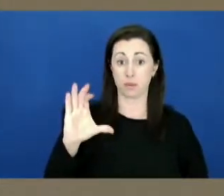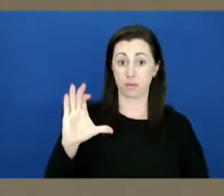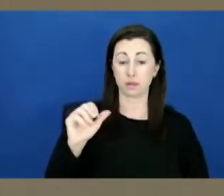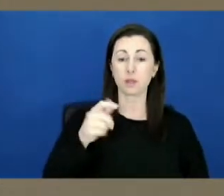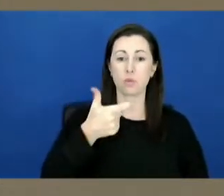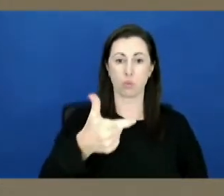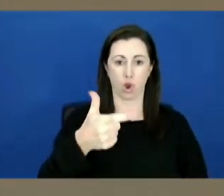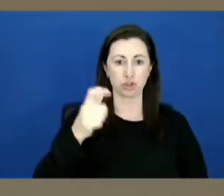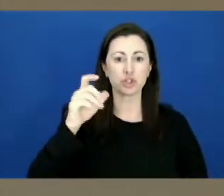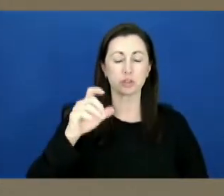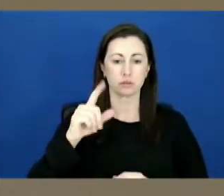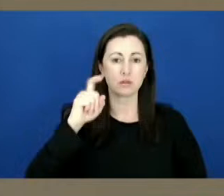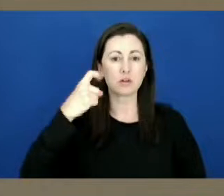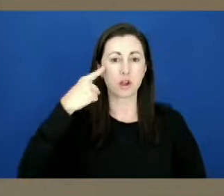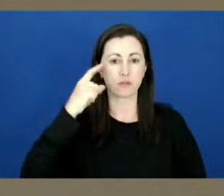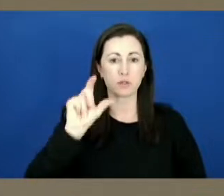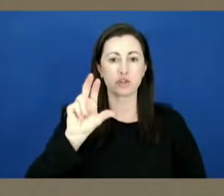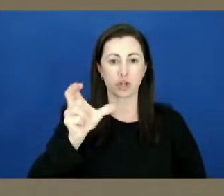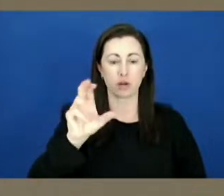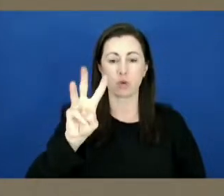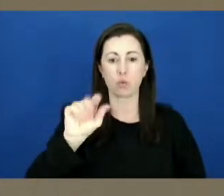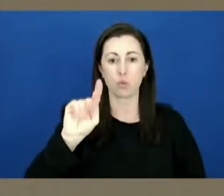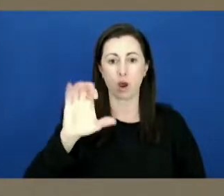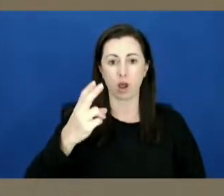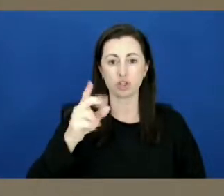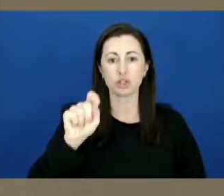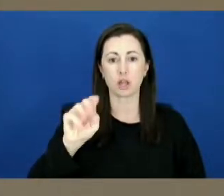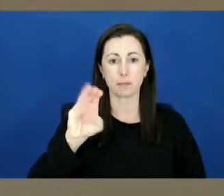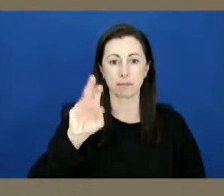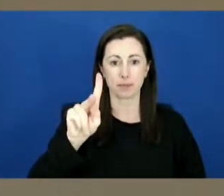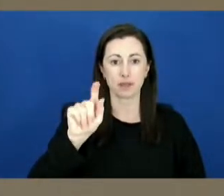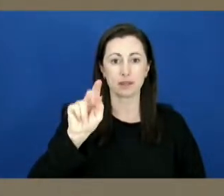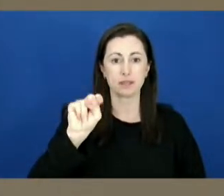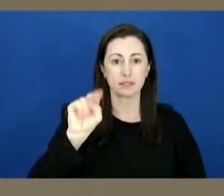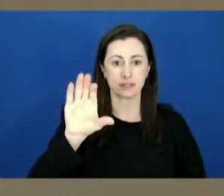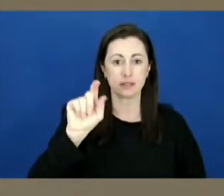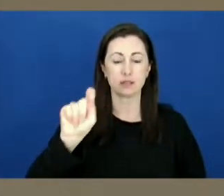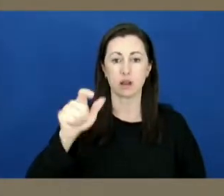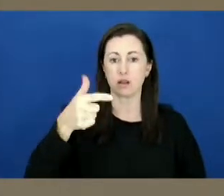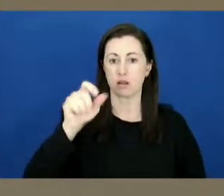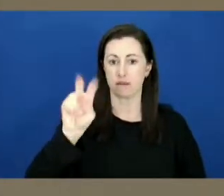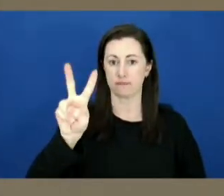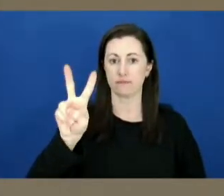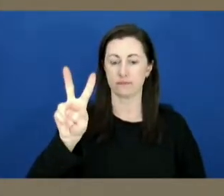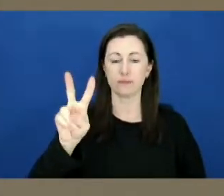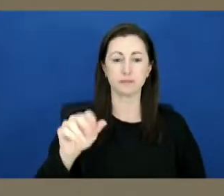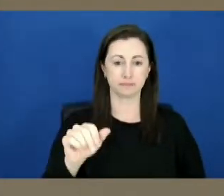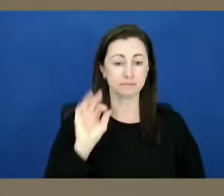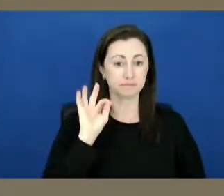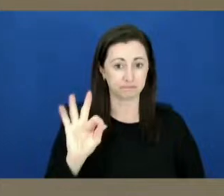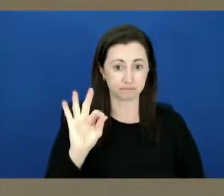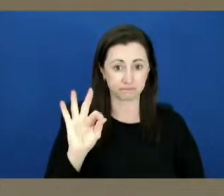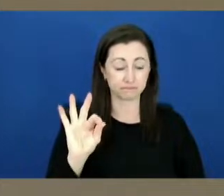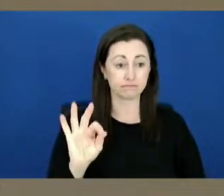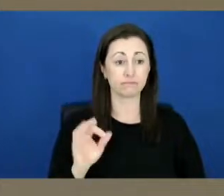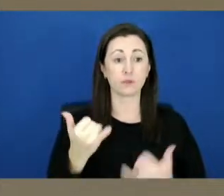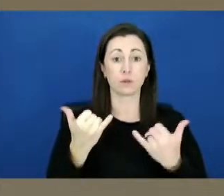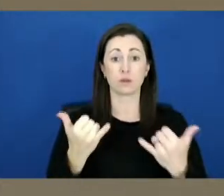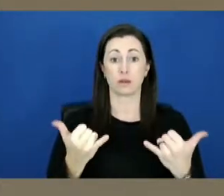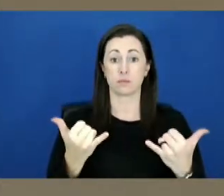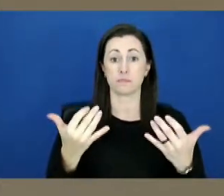ACCESS AND VIEW THE MEETING ON